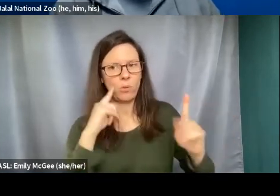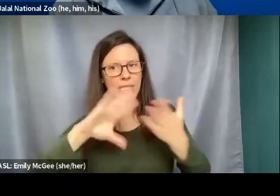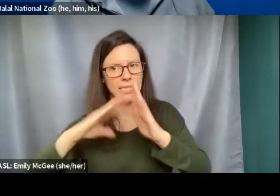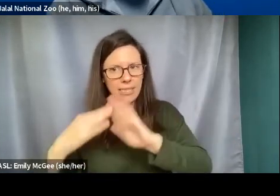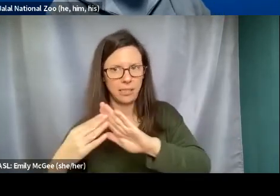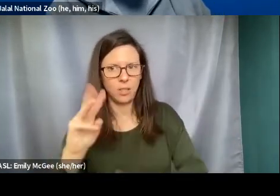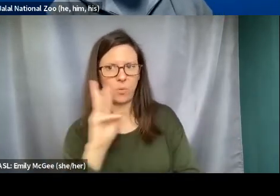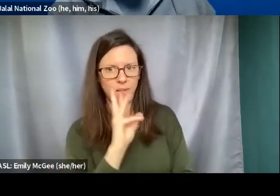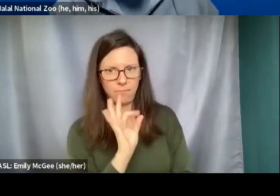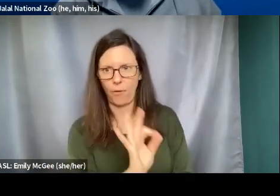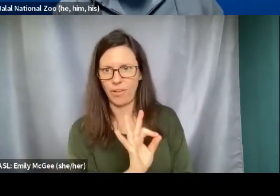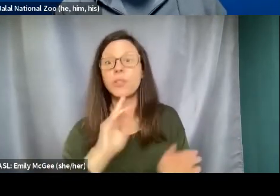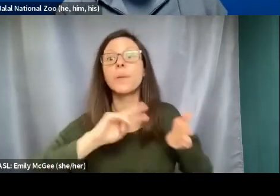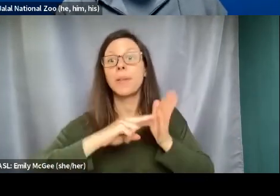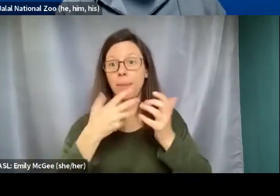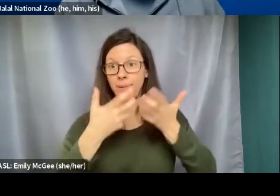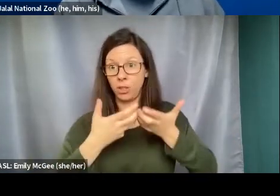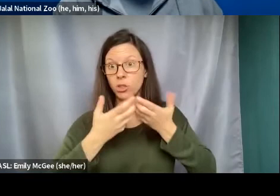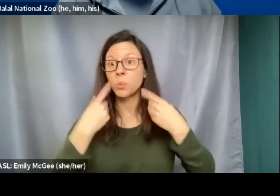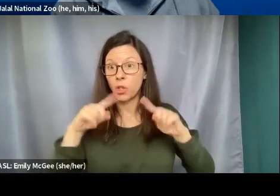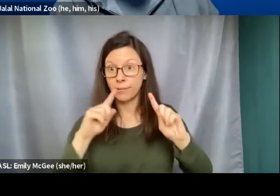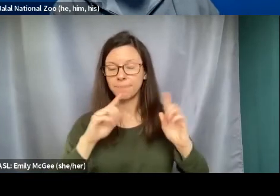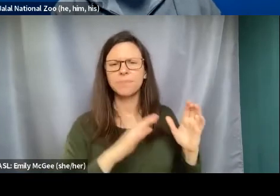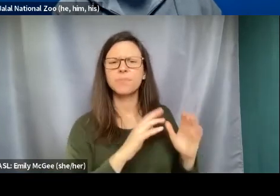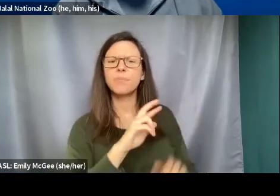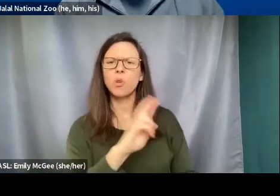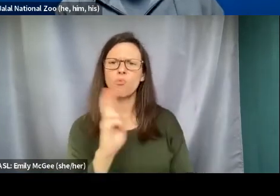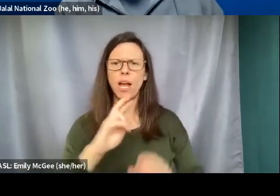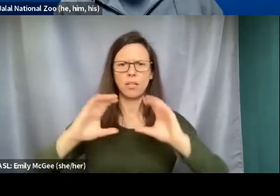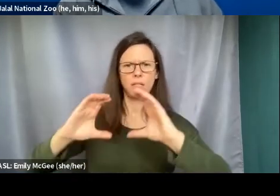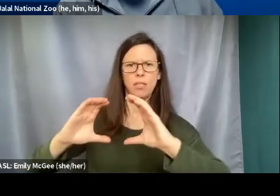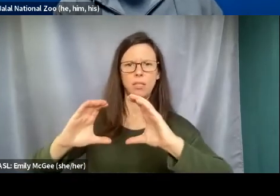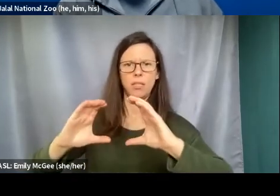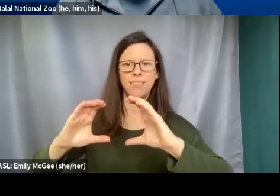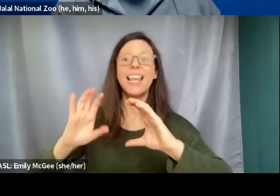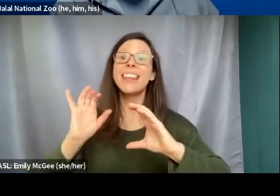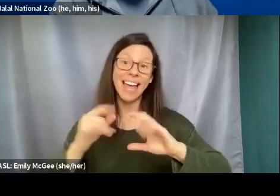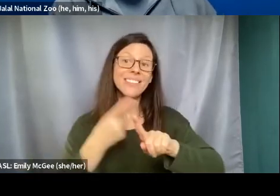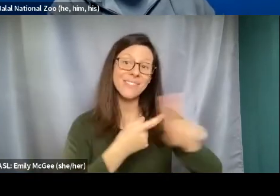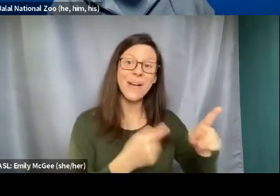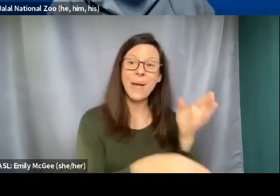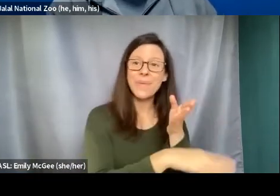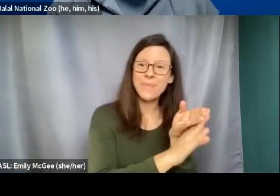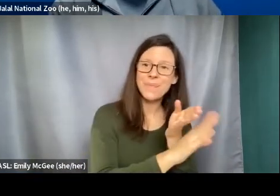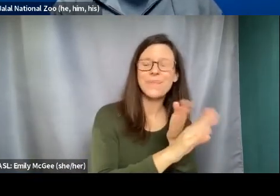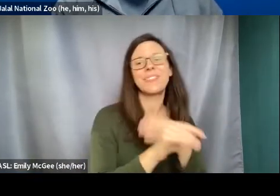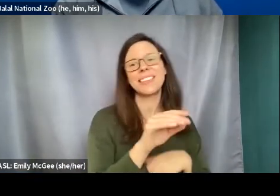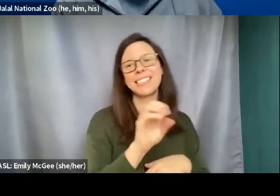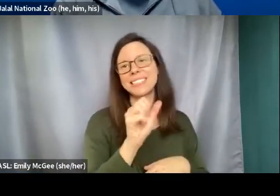The one on the right is one of the pinniped pools and what would you guess it is?